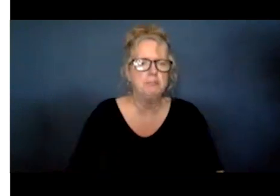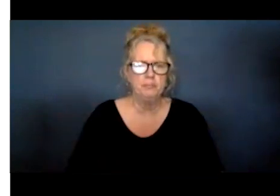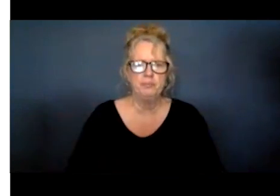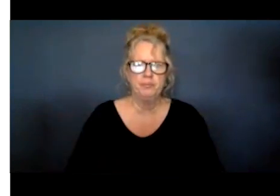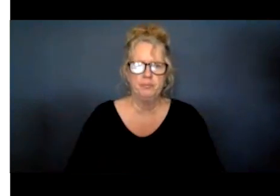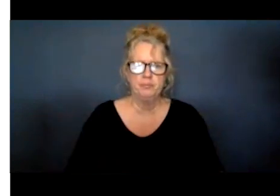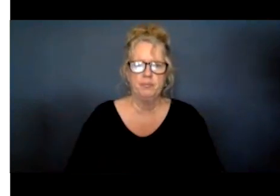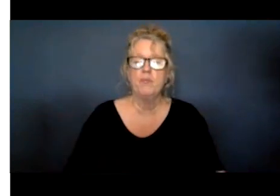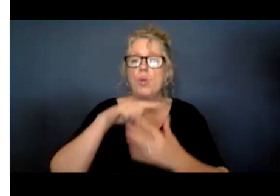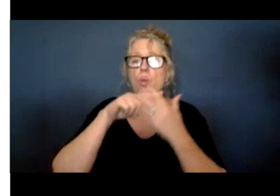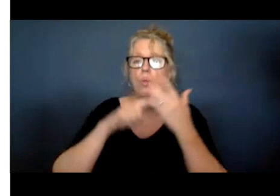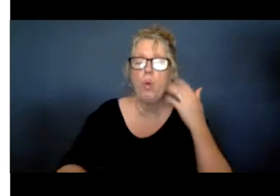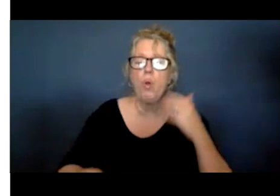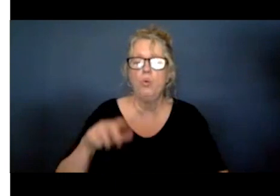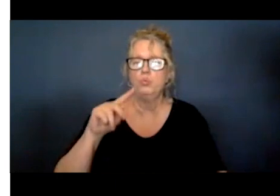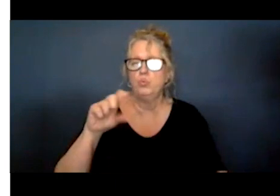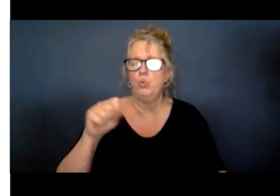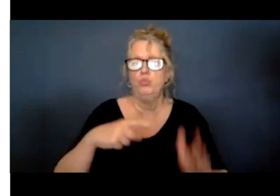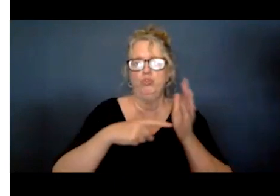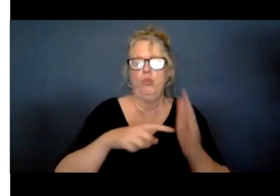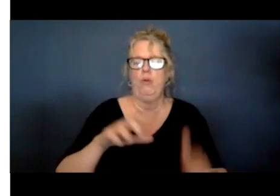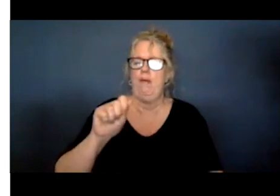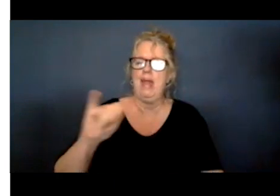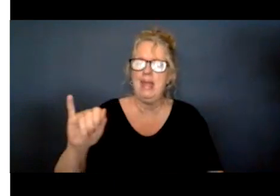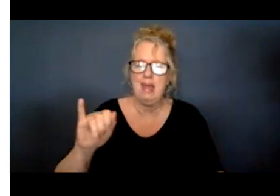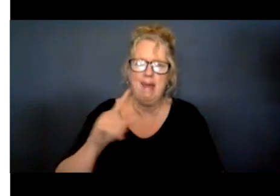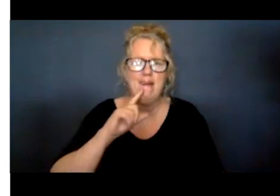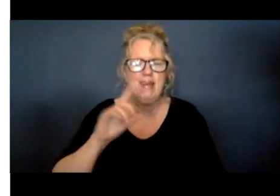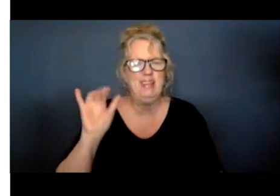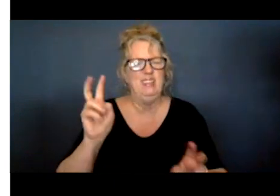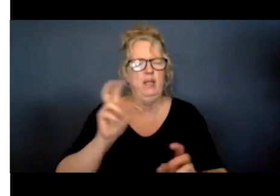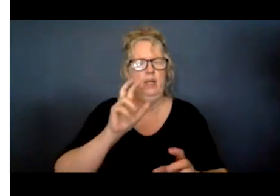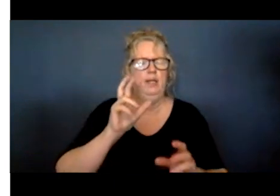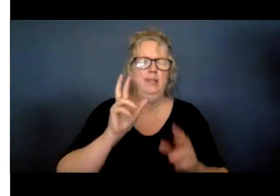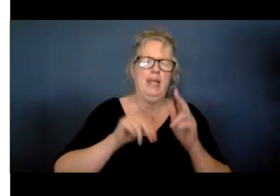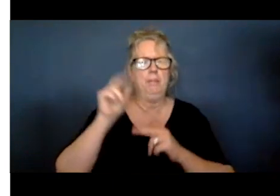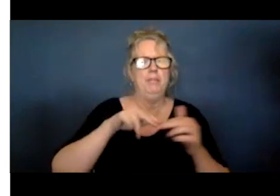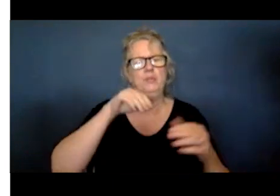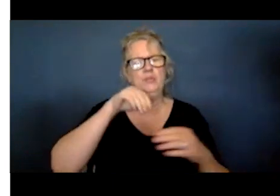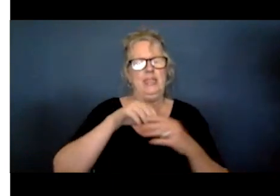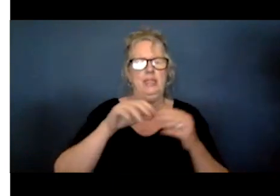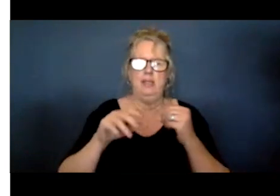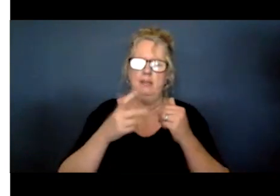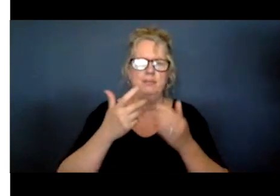These tools illustrate how AI can act like a built-in assistant— anticipating employee’s